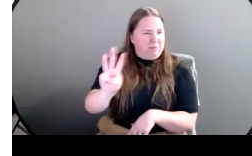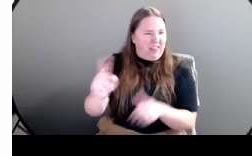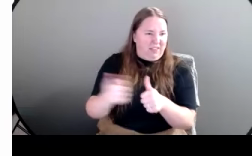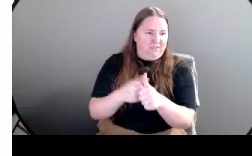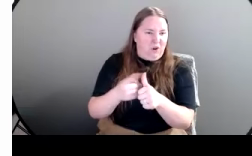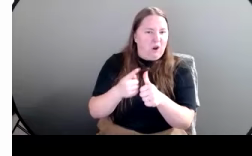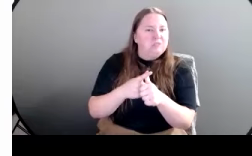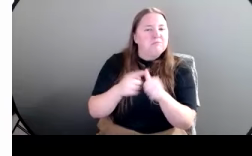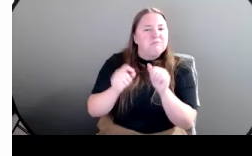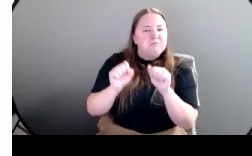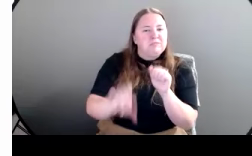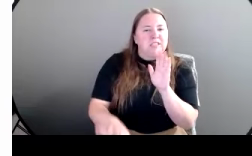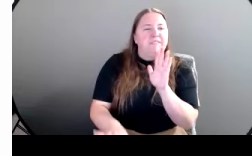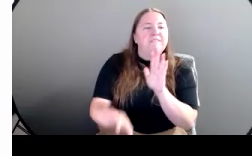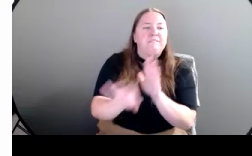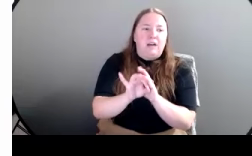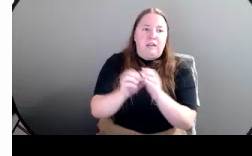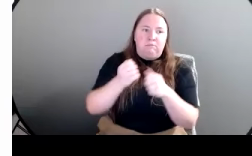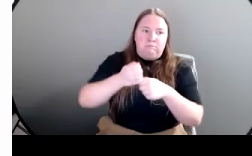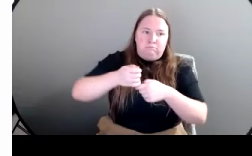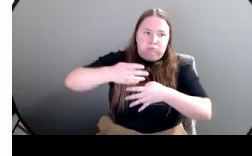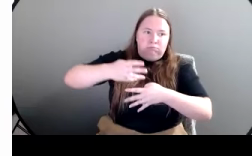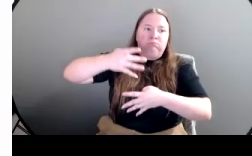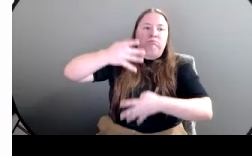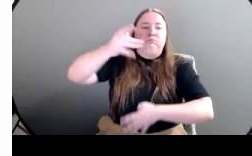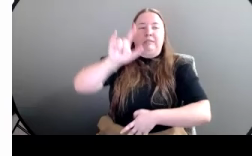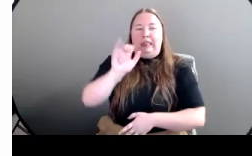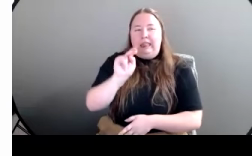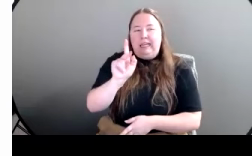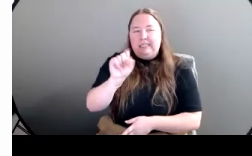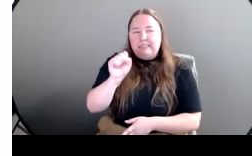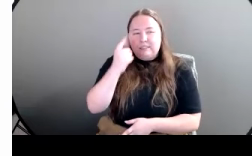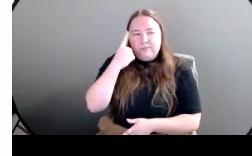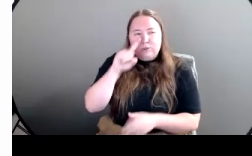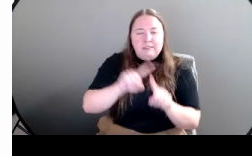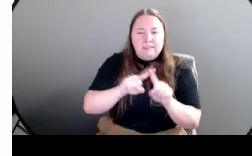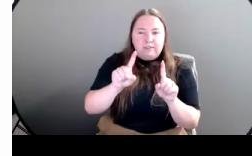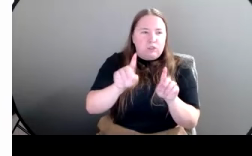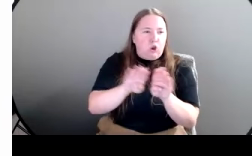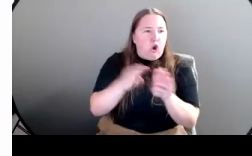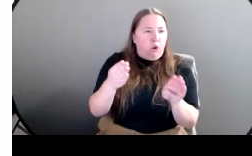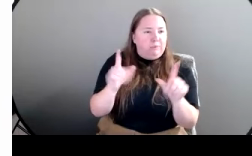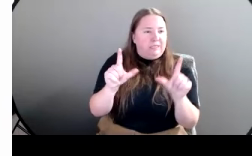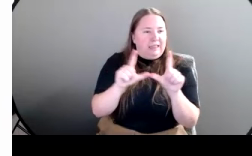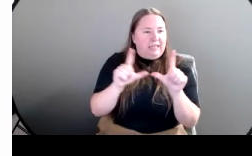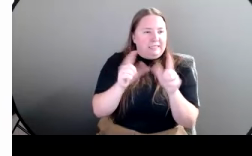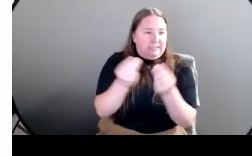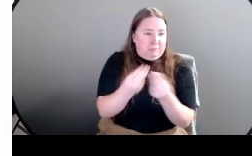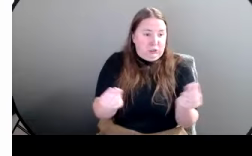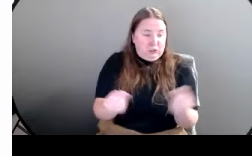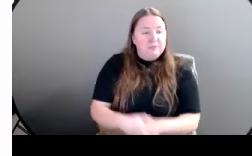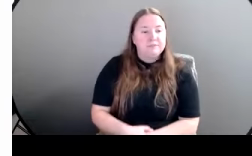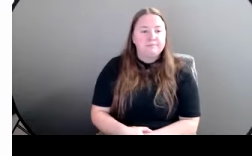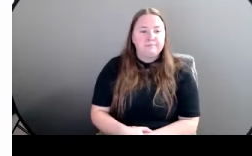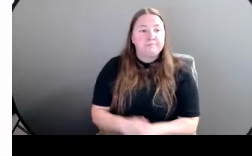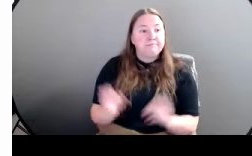where you can find lots of links to different openly licensed materials. All right.